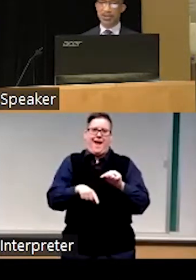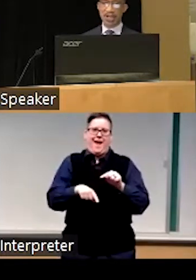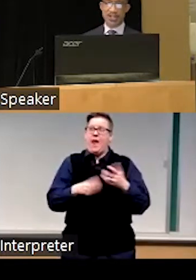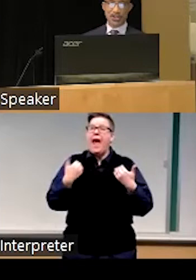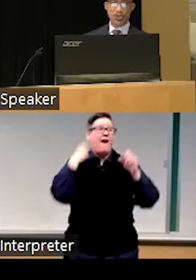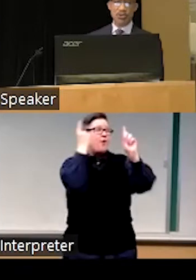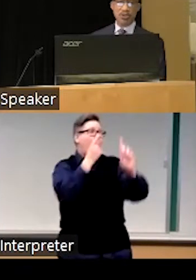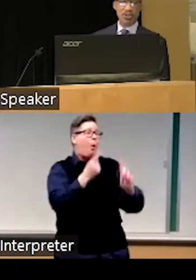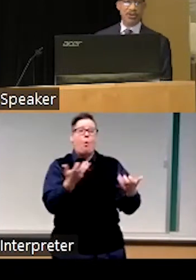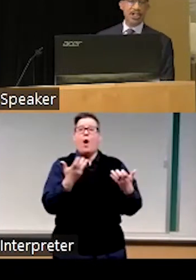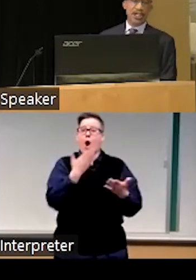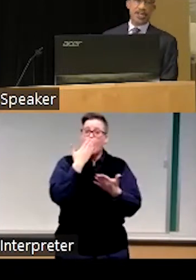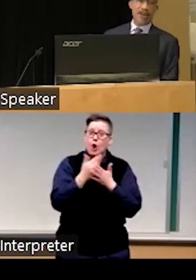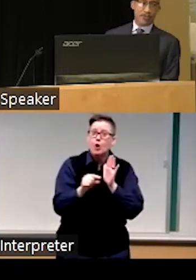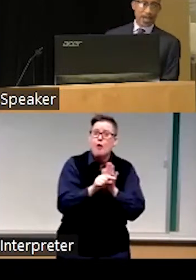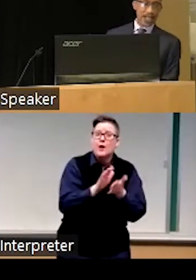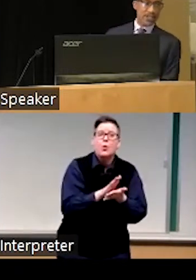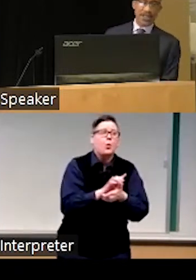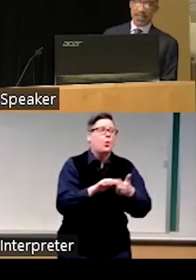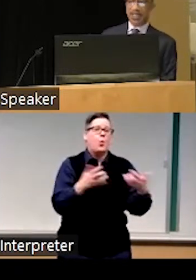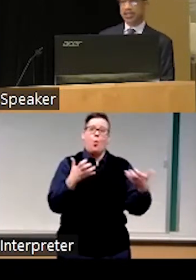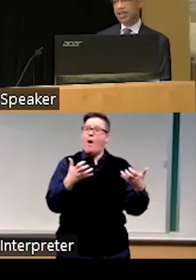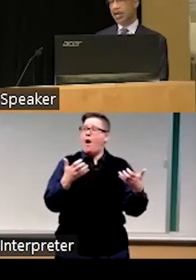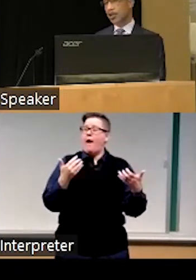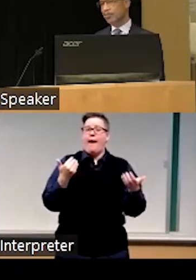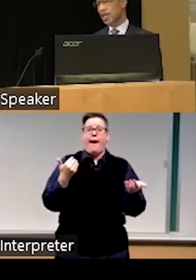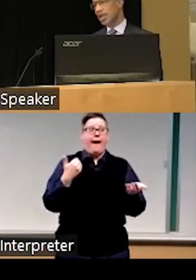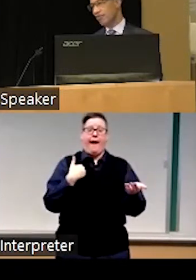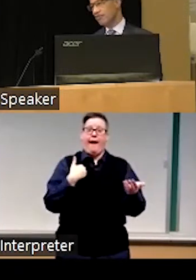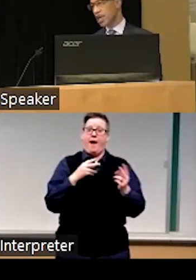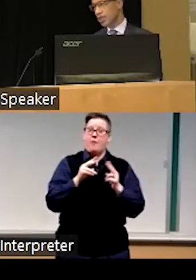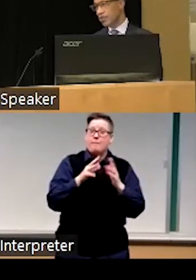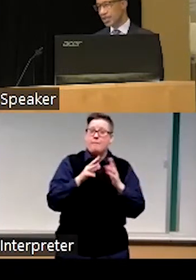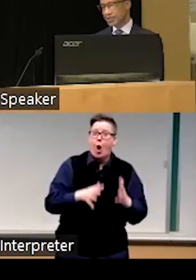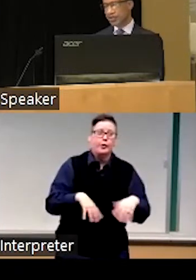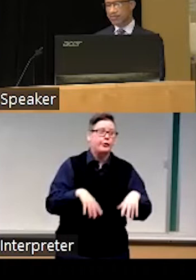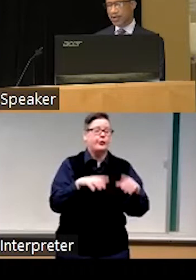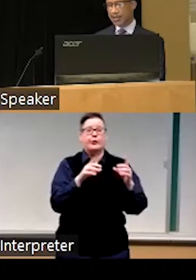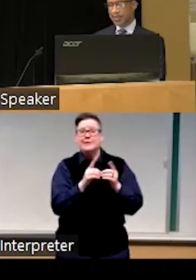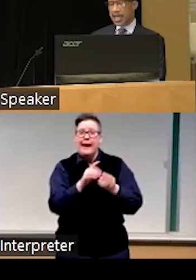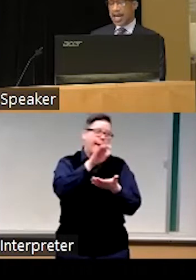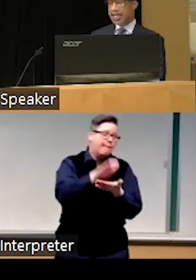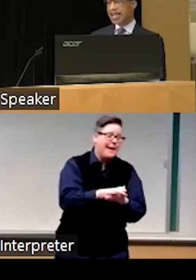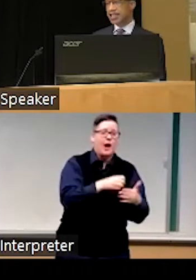good grades in school cooler to have a mate that they can have a family with and so forth and then